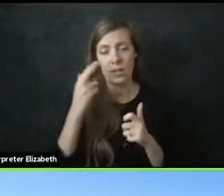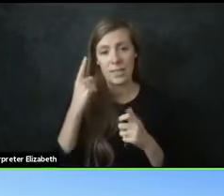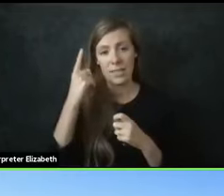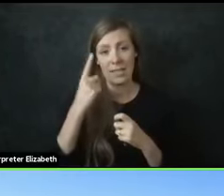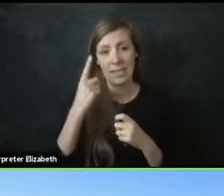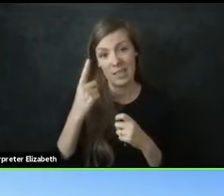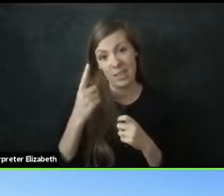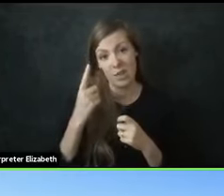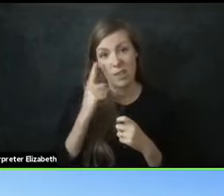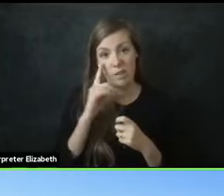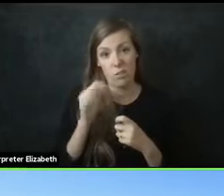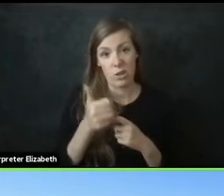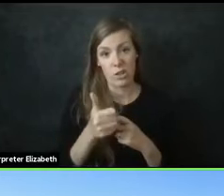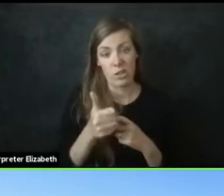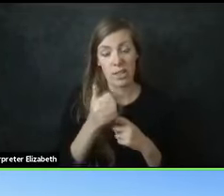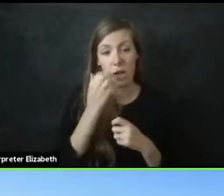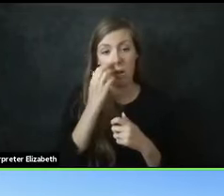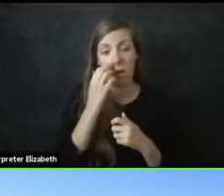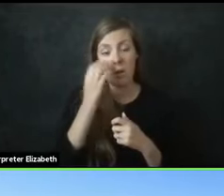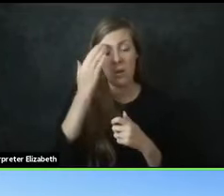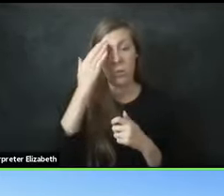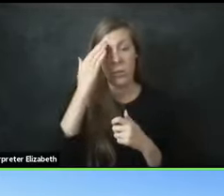In addition, we know that even though overall children